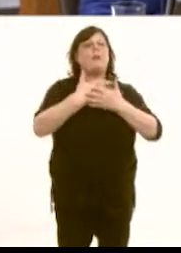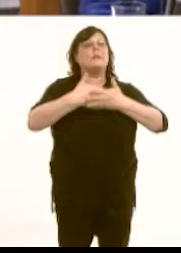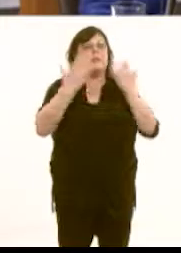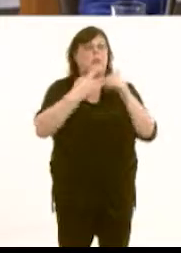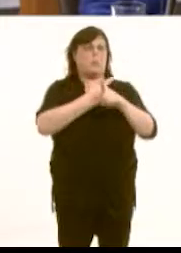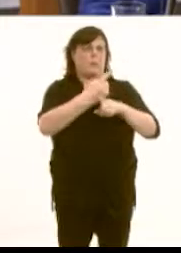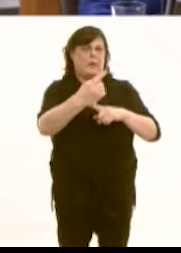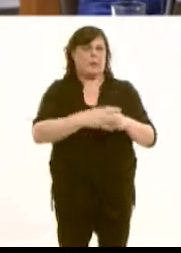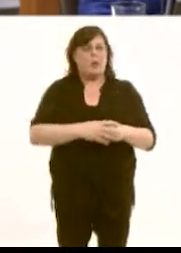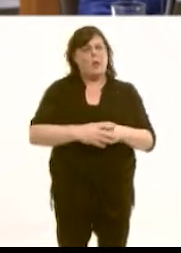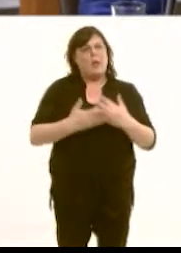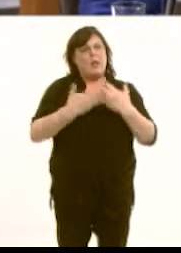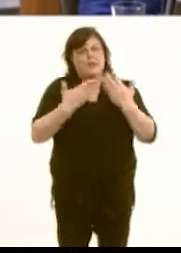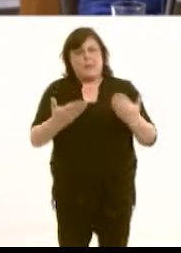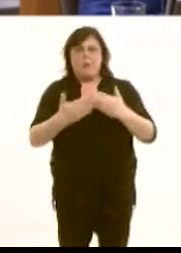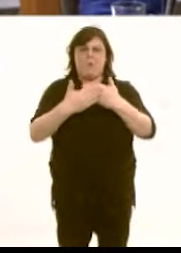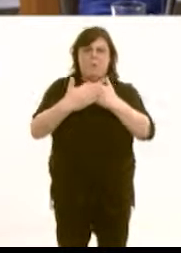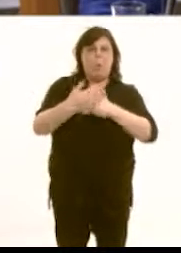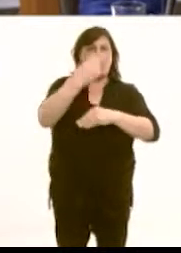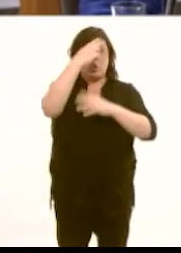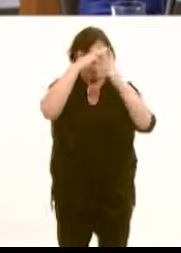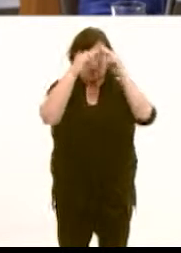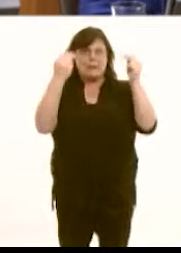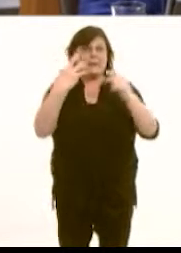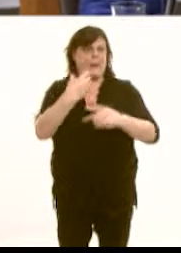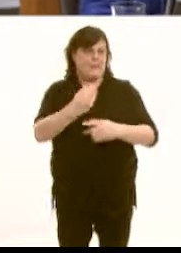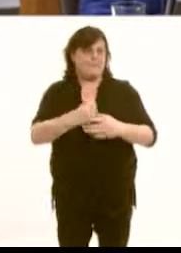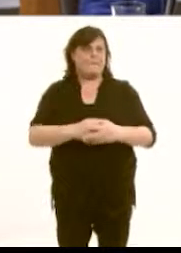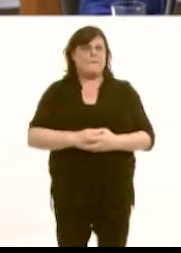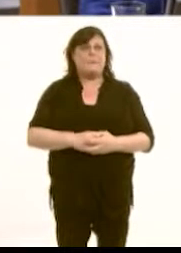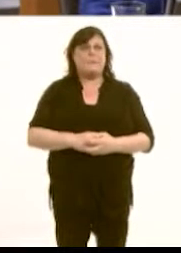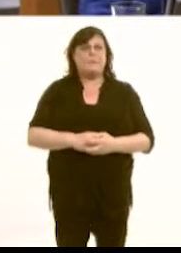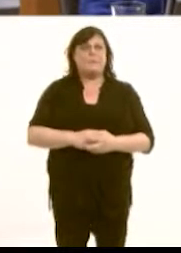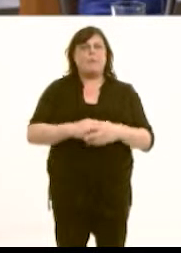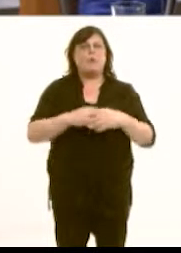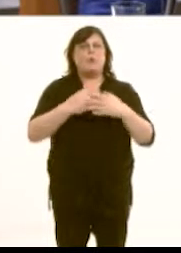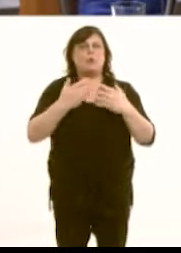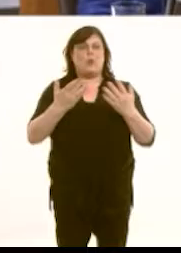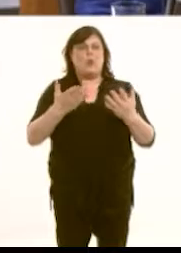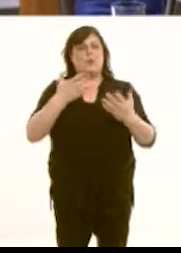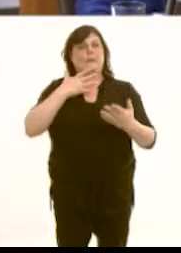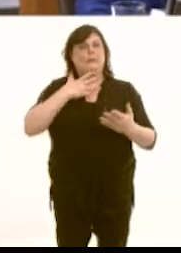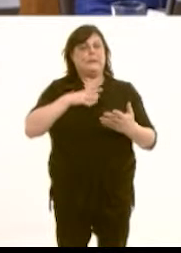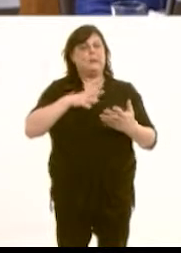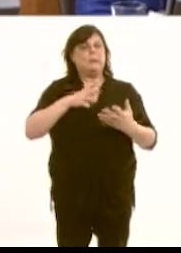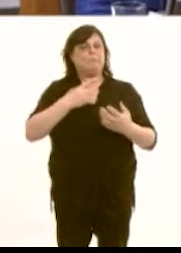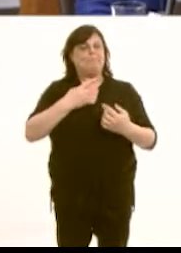We have more nurses than ever, and so it has to be acknowledged that we have been recruiting